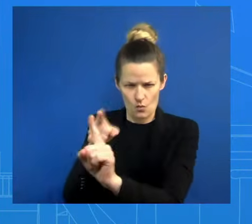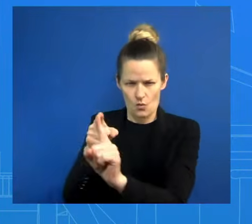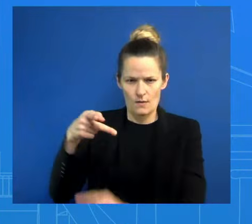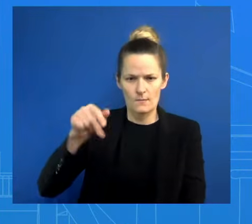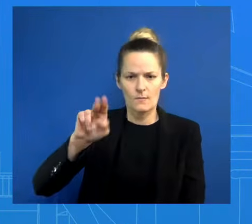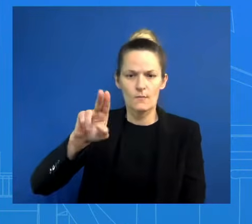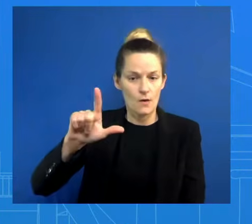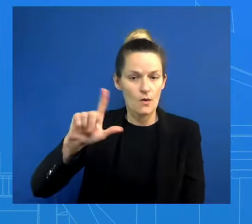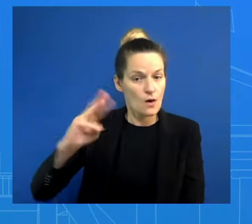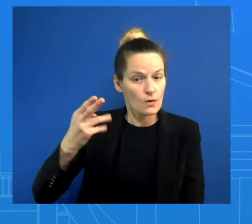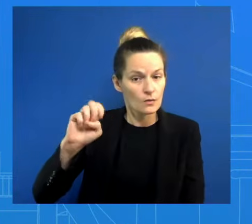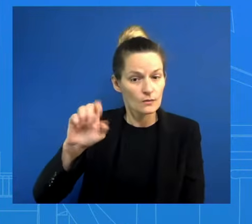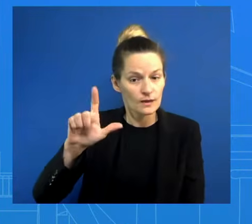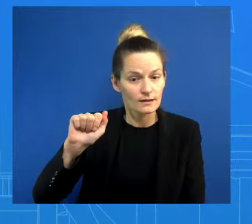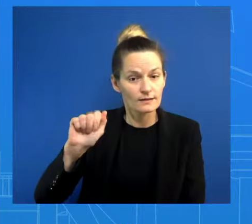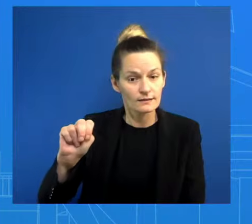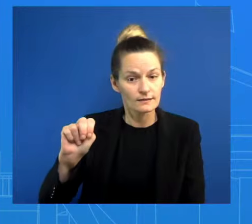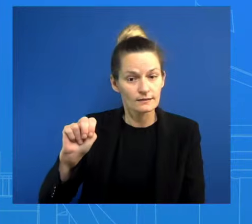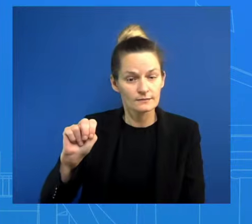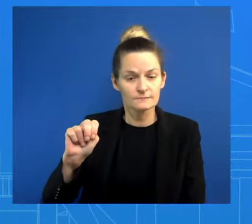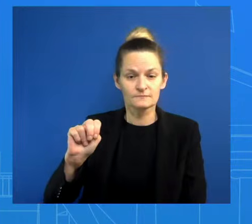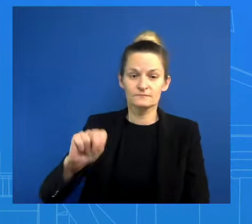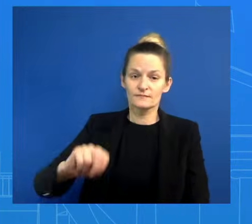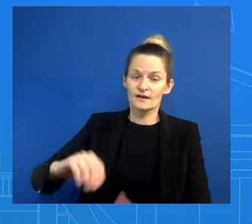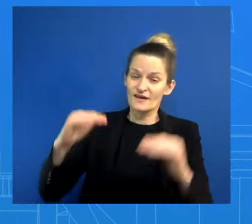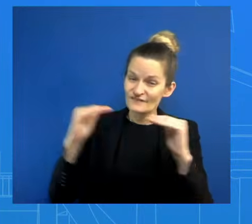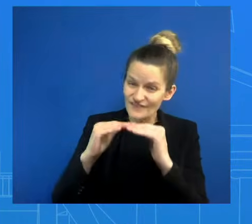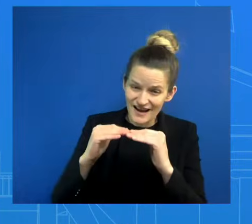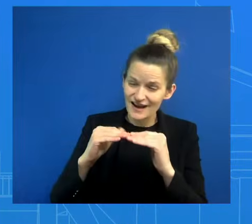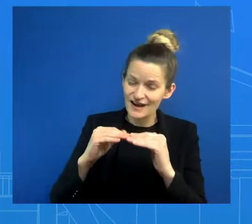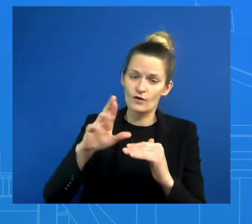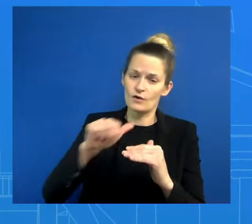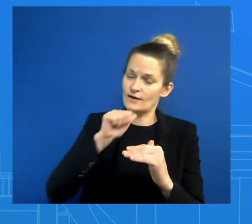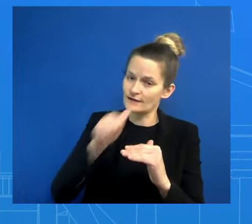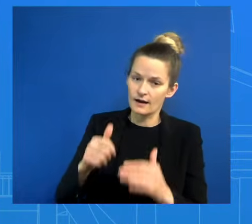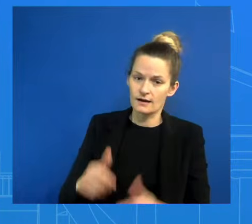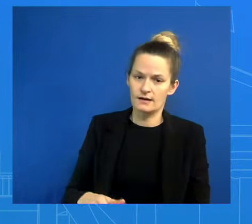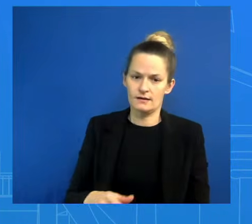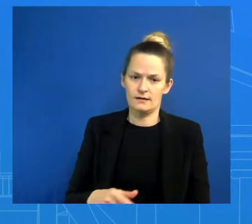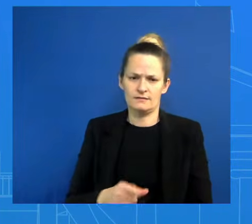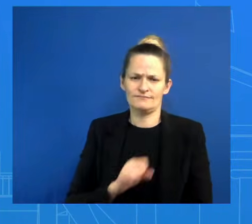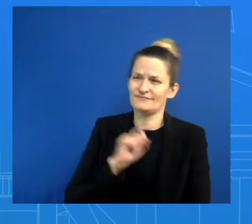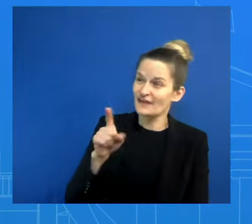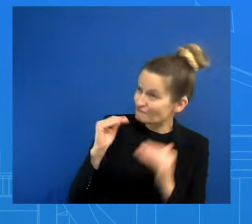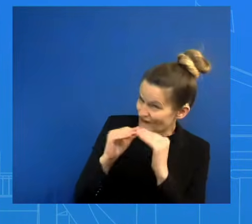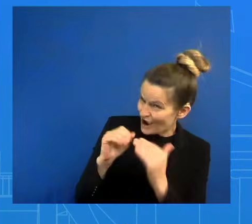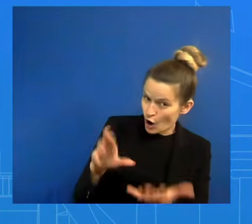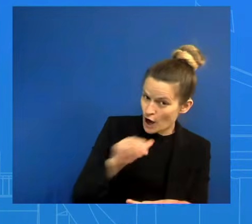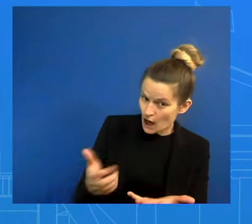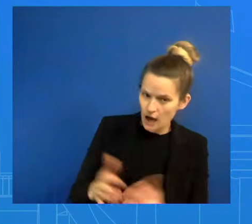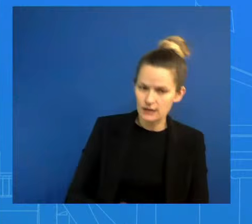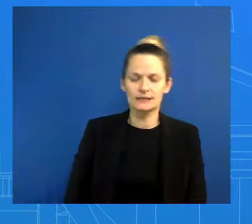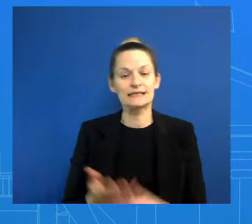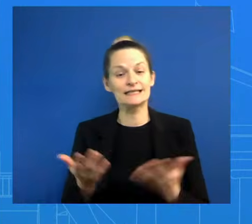that this was an opportunity to bring an American home. That's how we saw the deal that was presented to us.